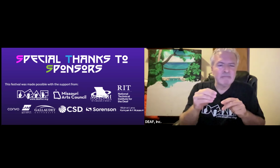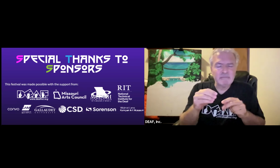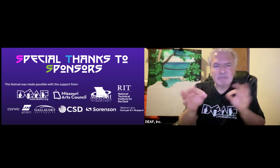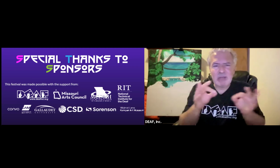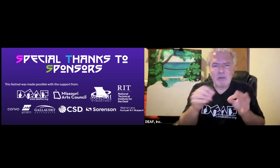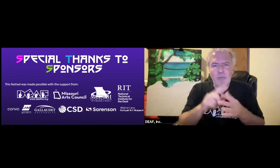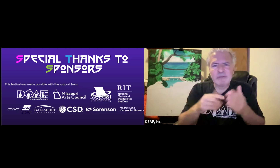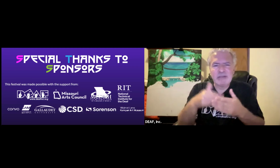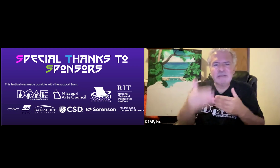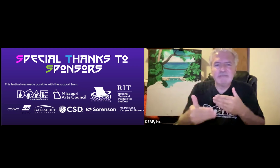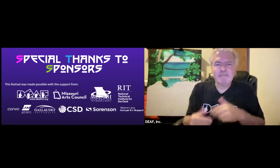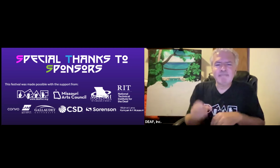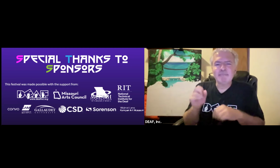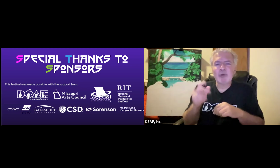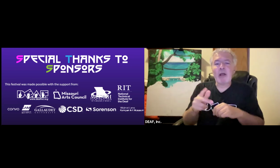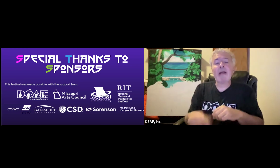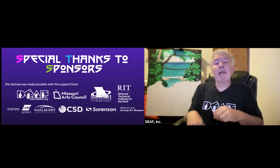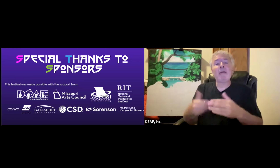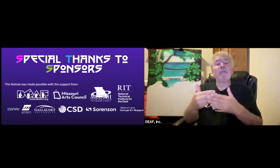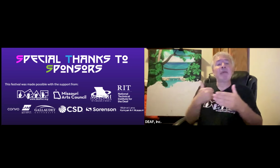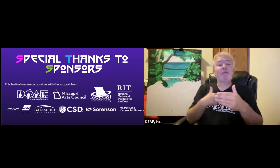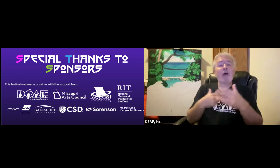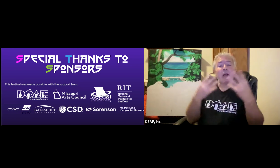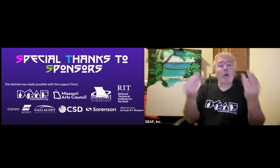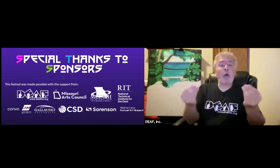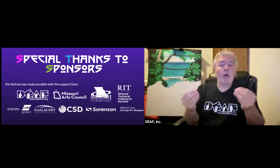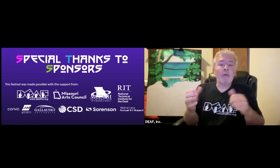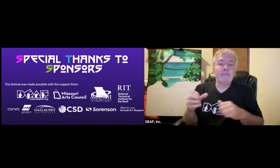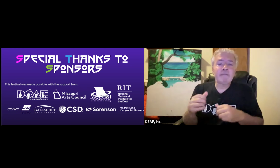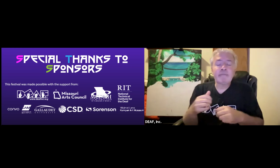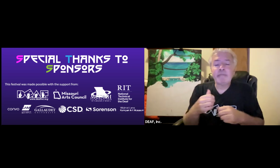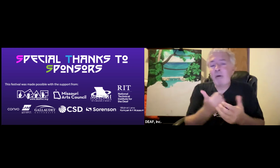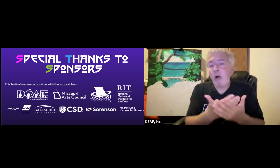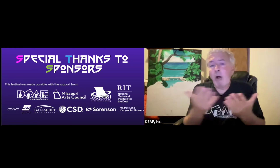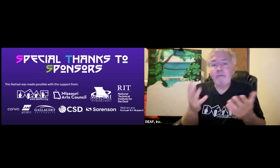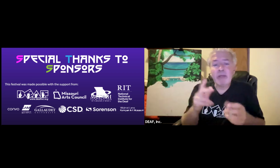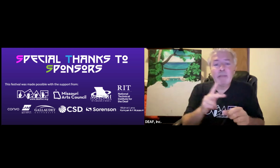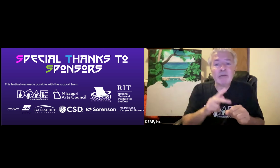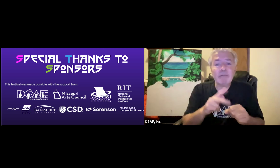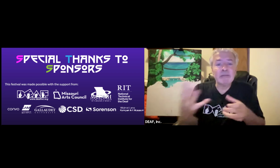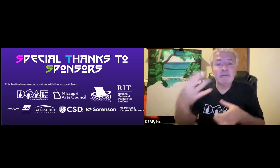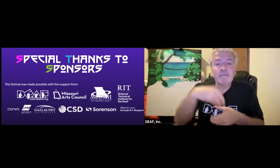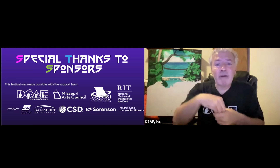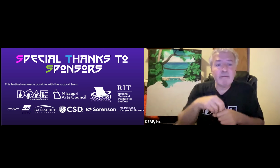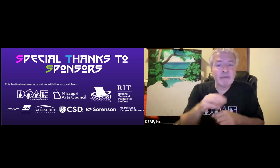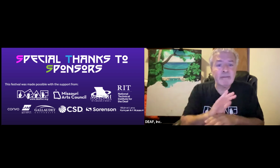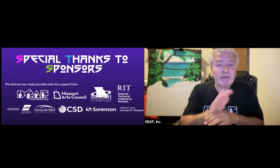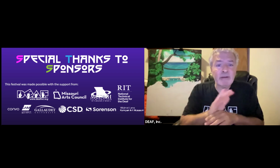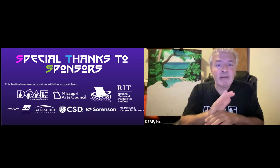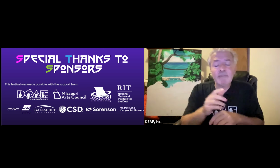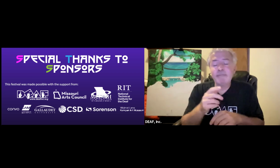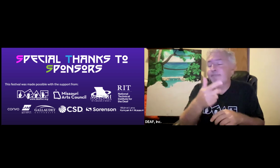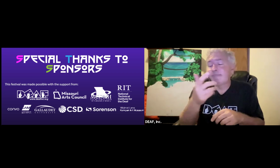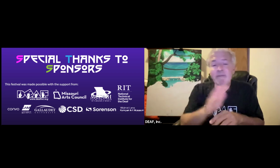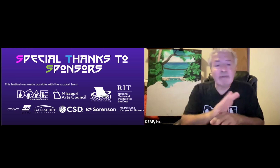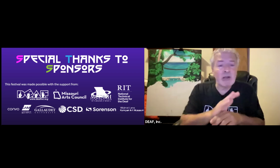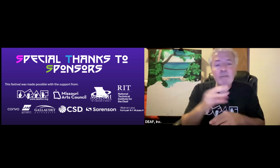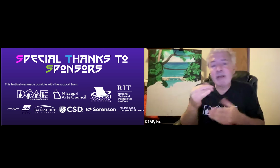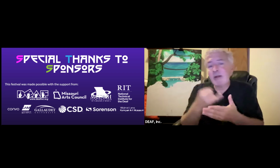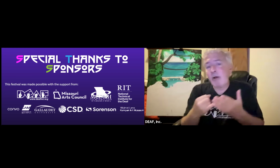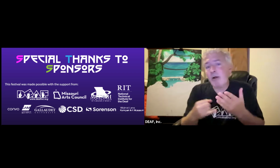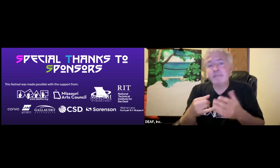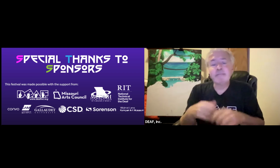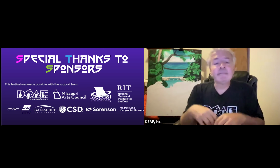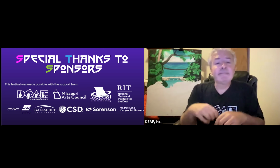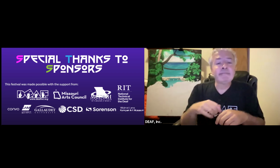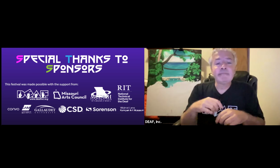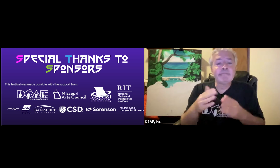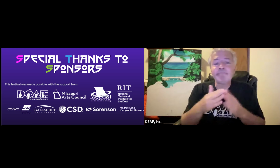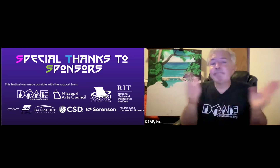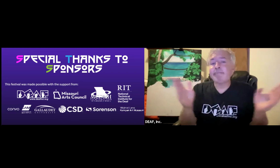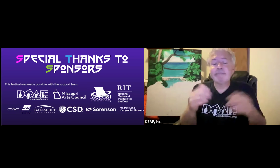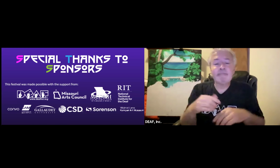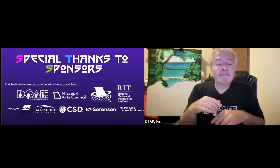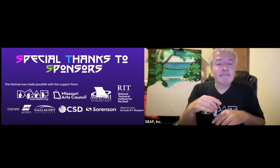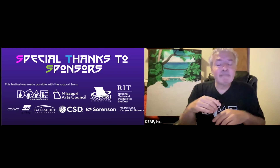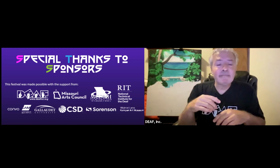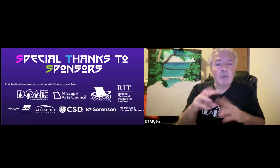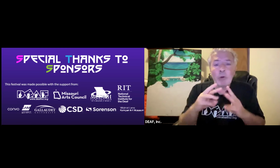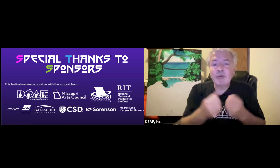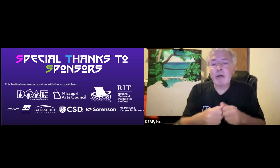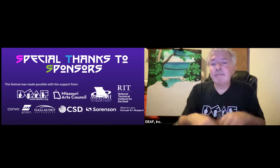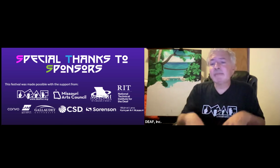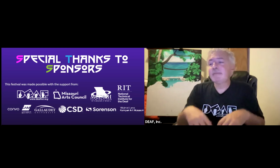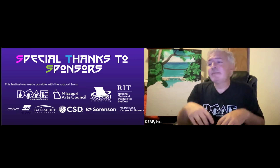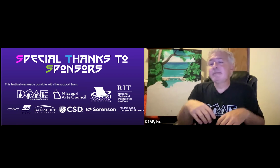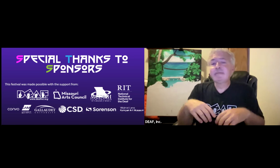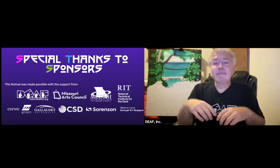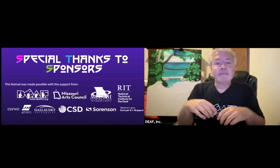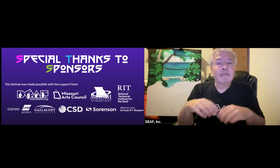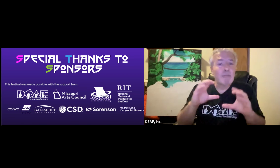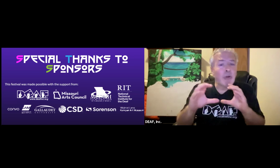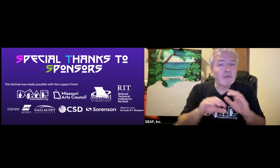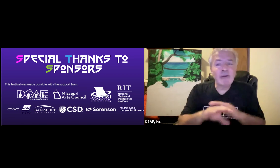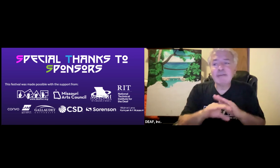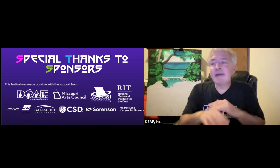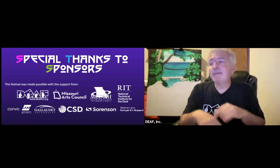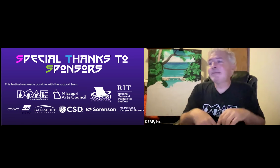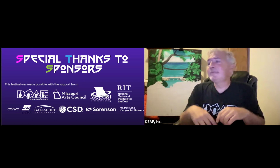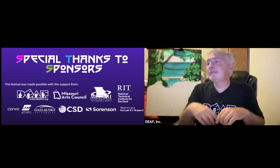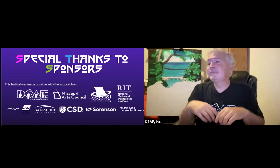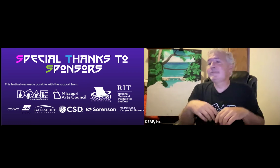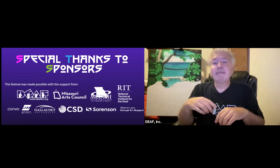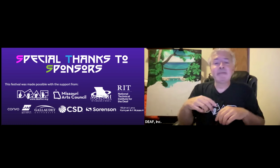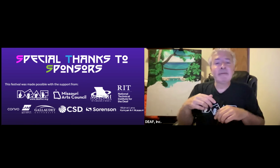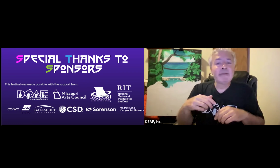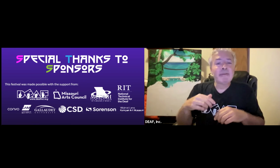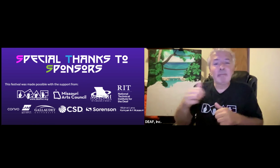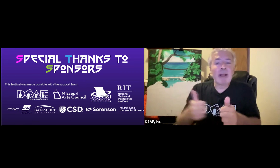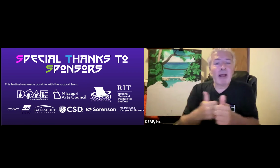I'll let them explain what's next. But before I go, all of the participants who were involved in the films, the artwork, all of the festival in general, workshops, communication access,